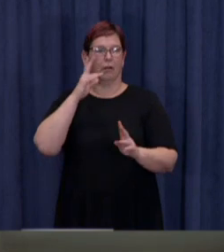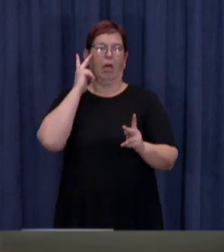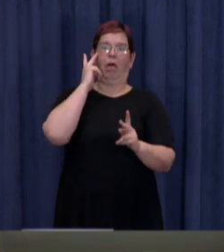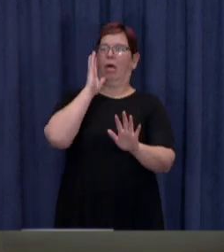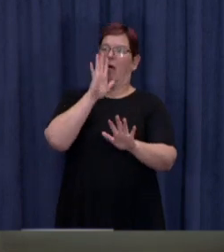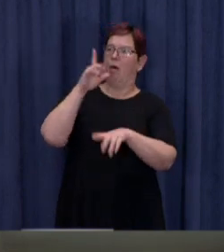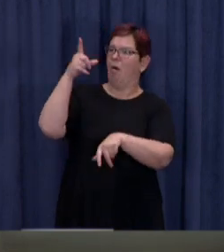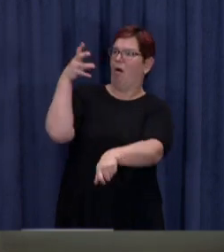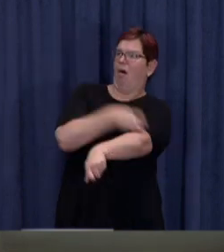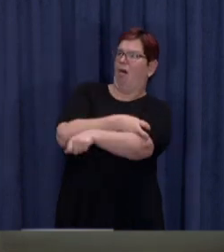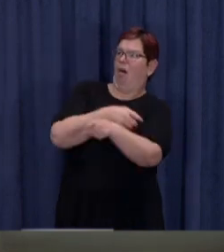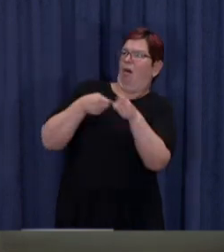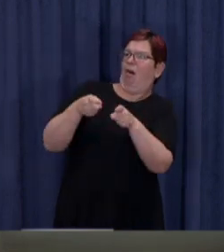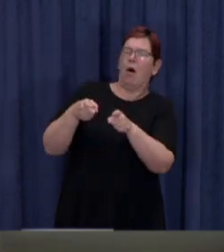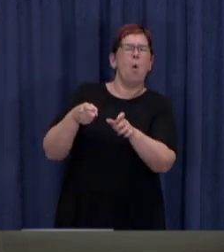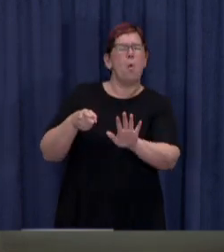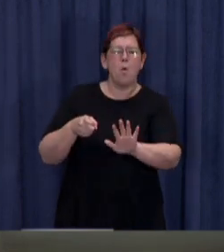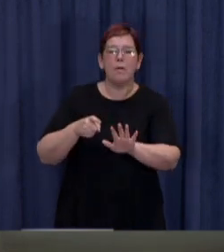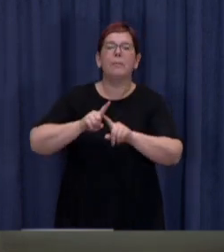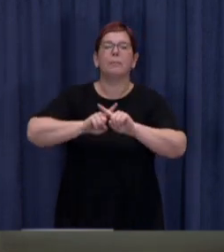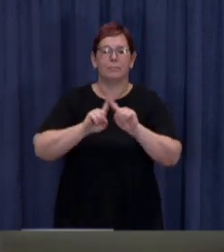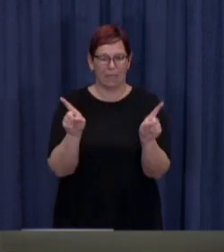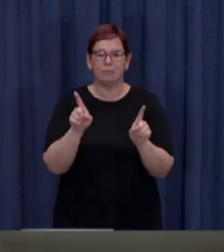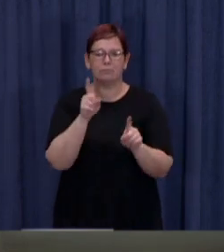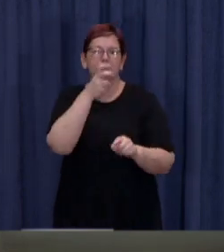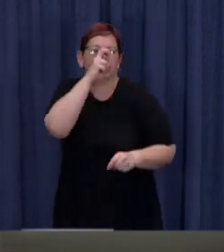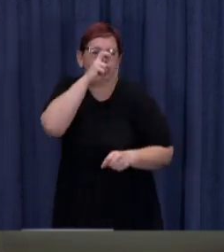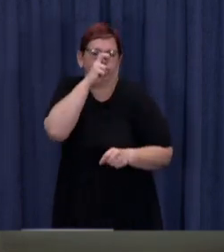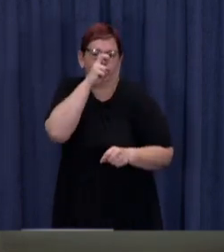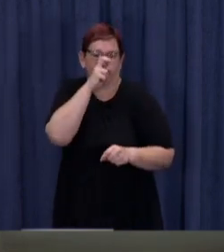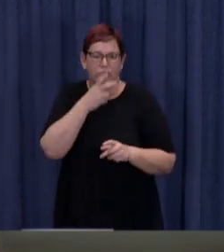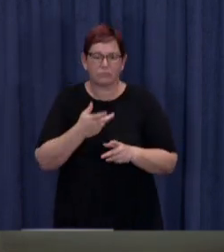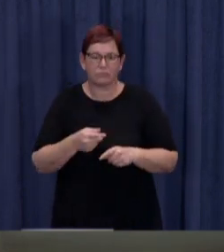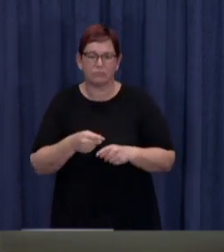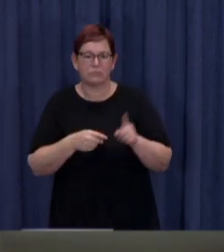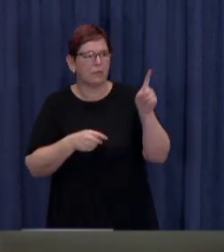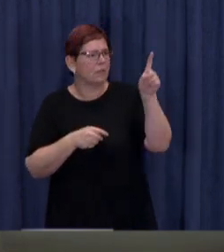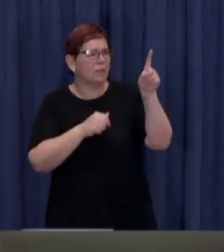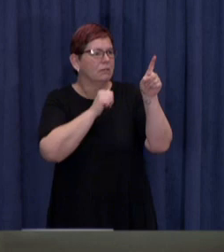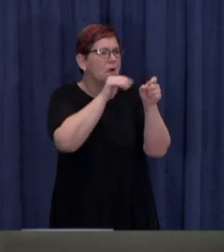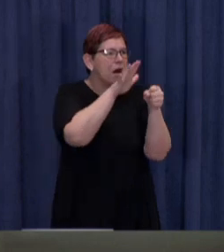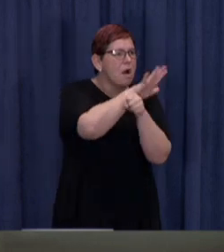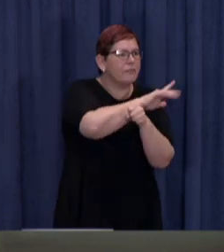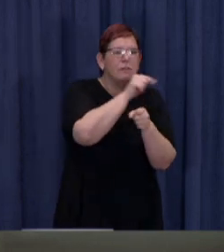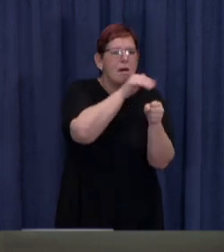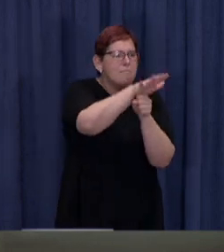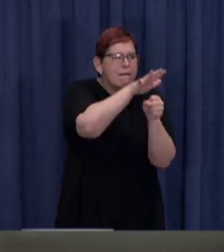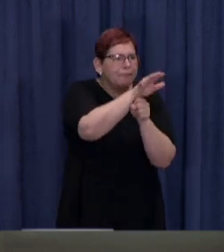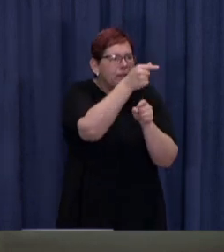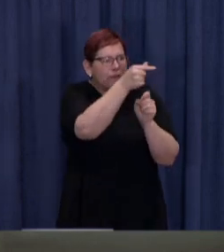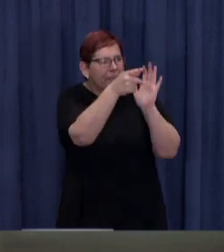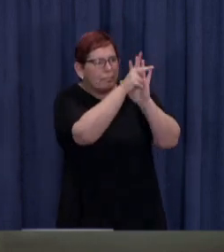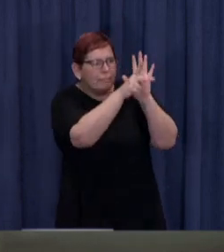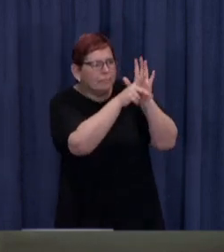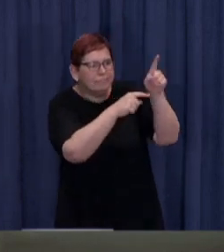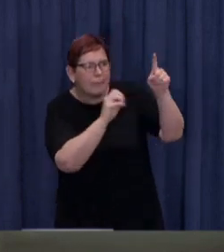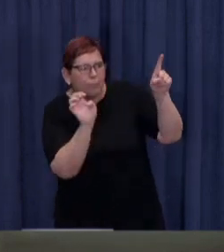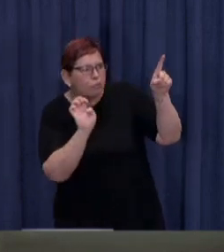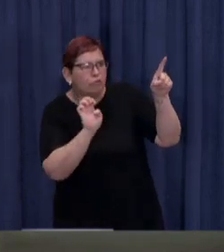saying to people that if it isn't covered elsewhere by other orders coming from other governments we will say that there are patients or you know there are